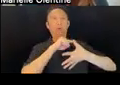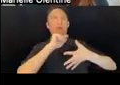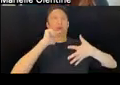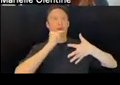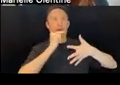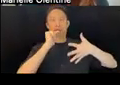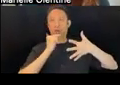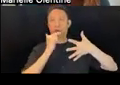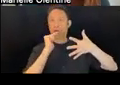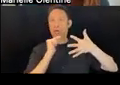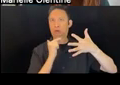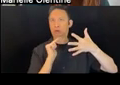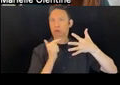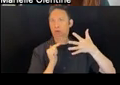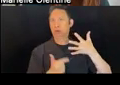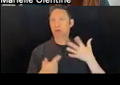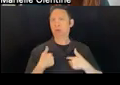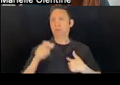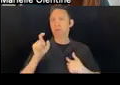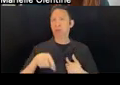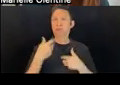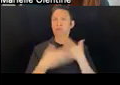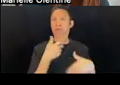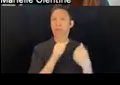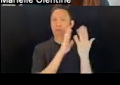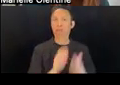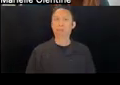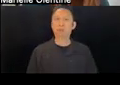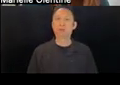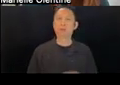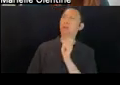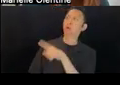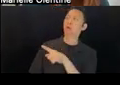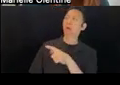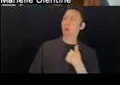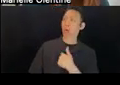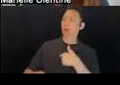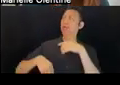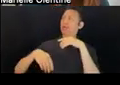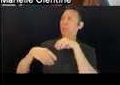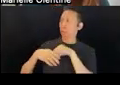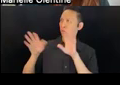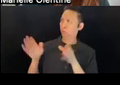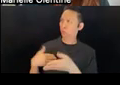this very, very similar workshop, either the presentation plus the workshop or just the workshop portion.